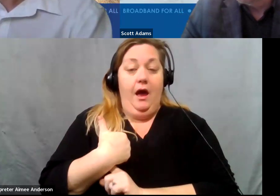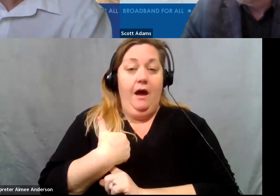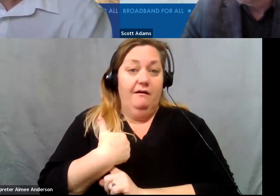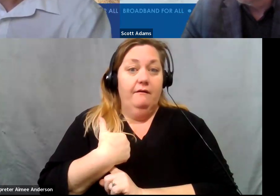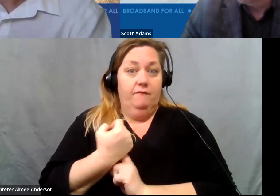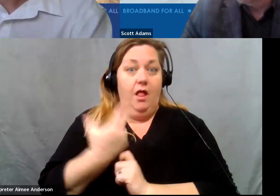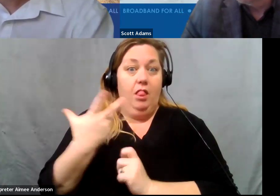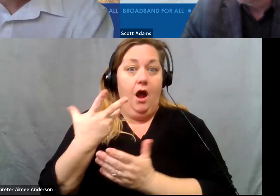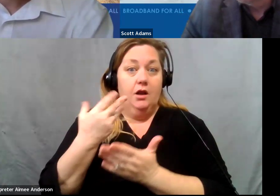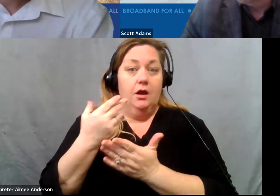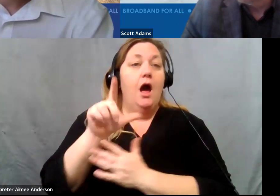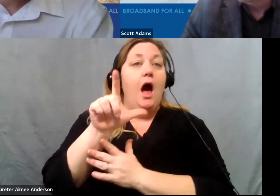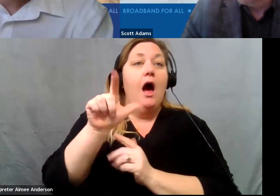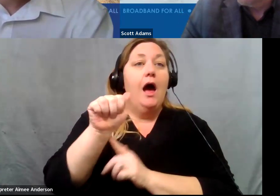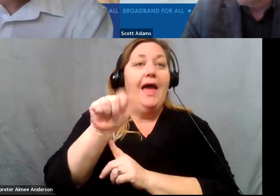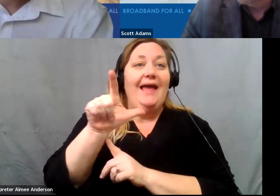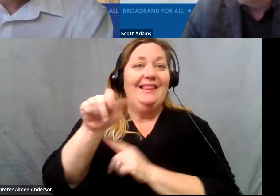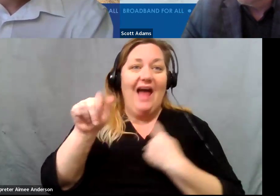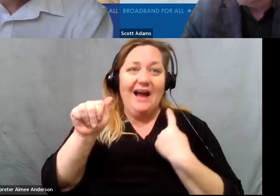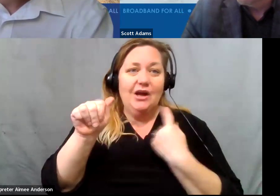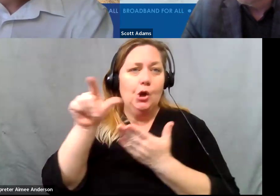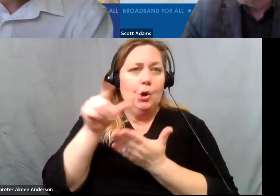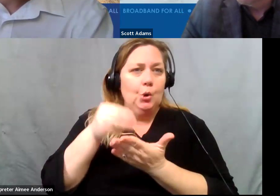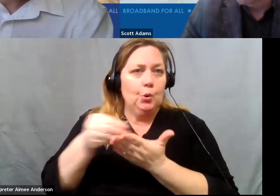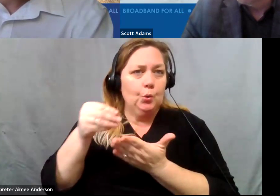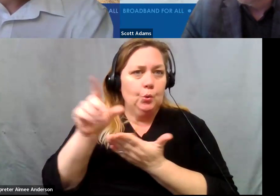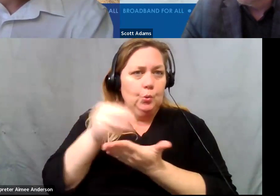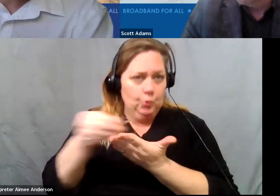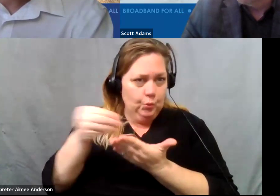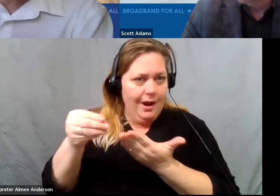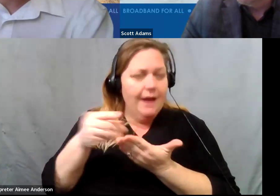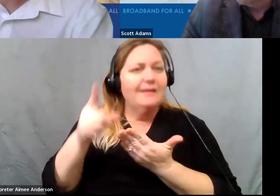grant that we developed a digital equity plan that is consistent with all the goals but maybe